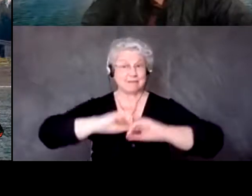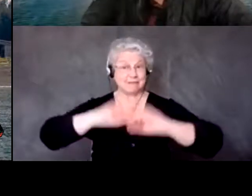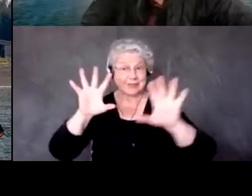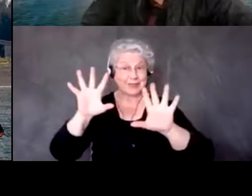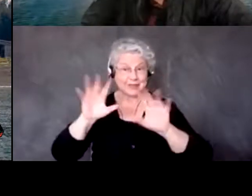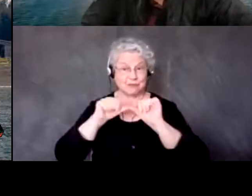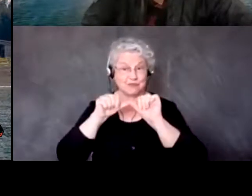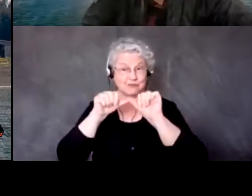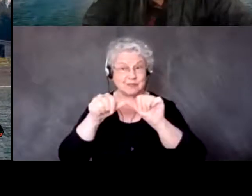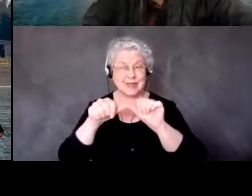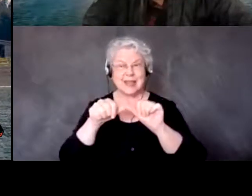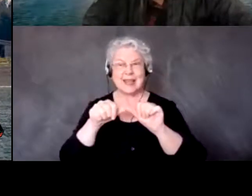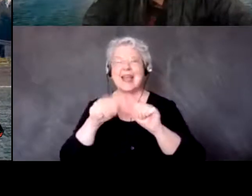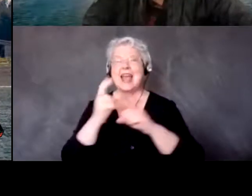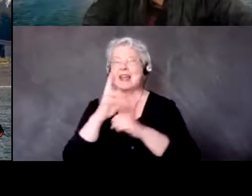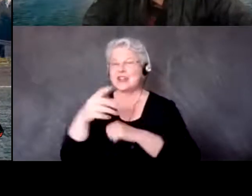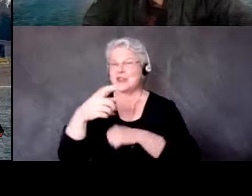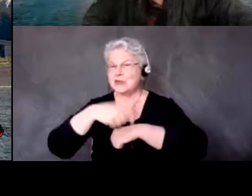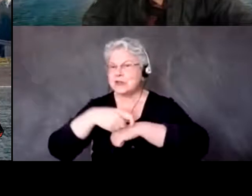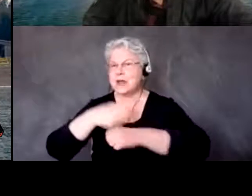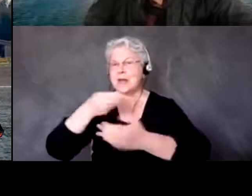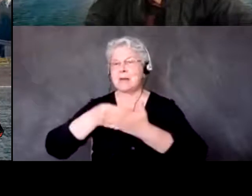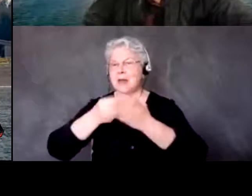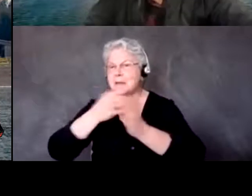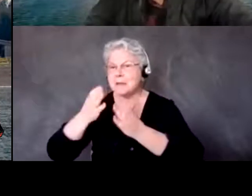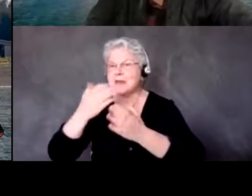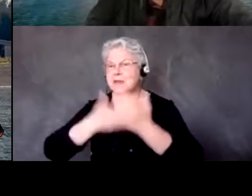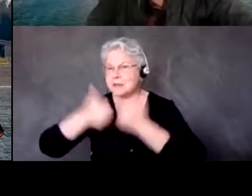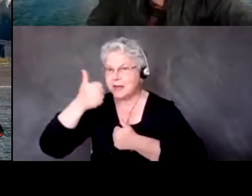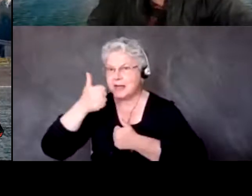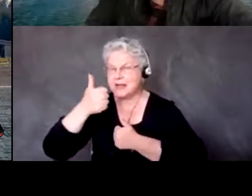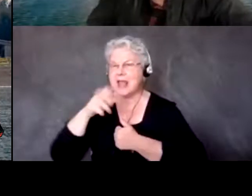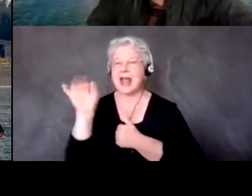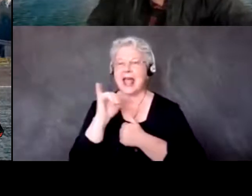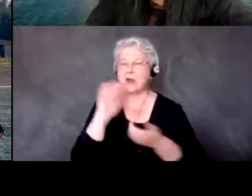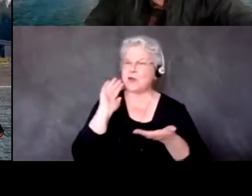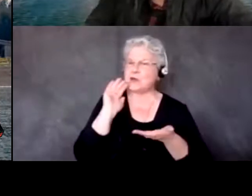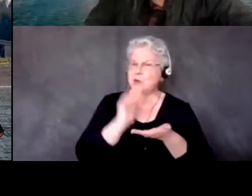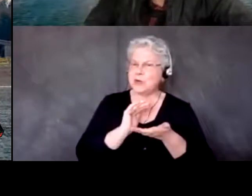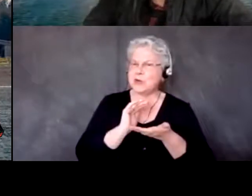make the most of your time and budget while minimizing the engagement fatigue that